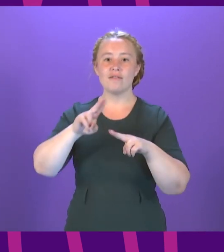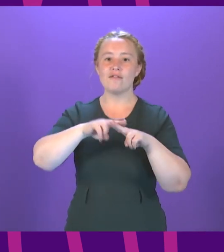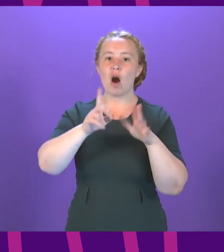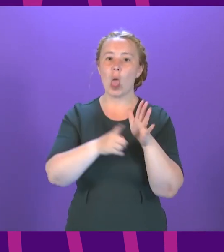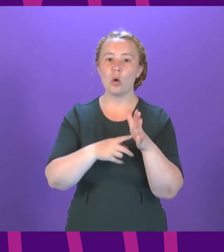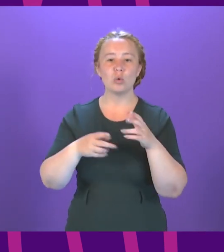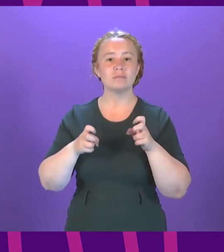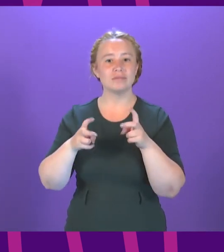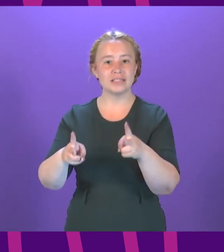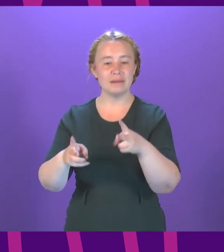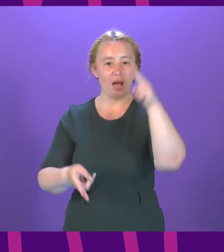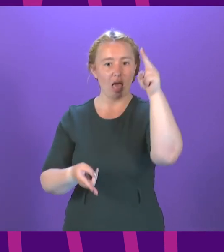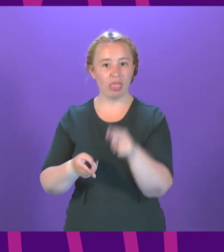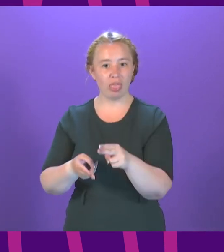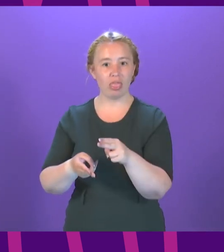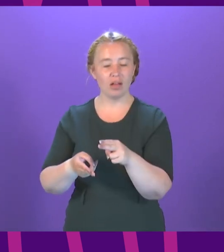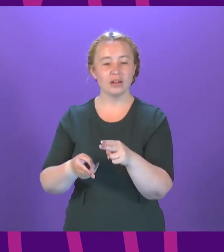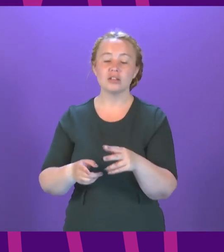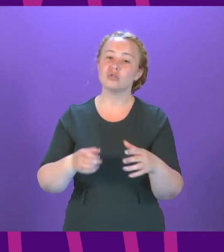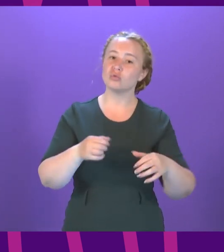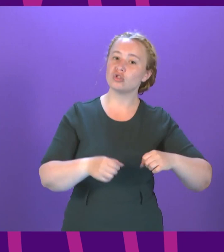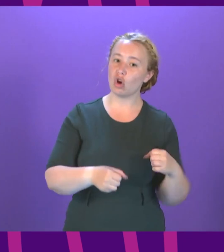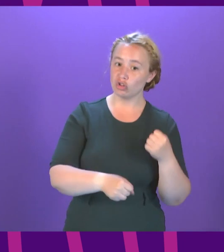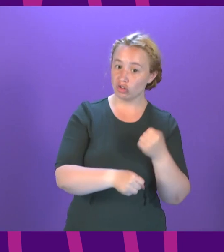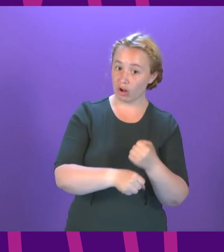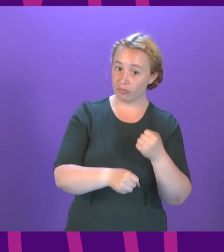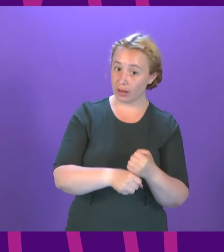Can the First Minister provide an update on the Scottish Government’s latest engagements with the